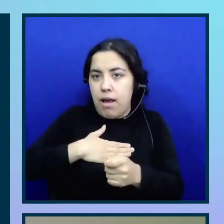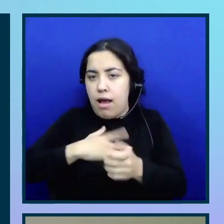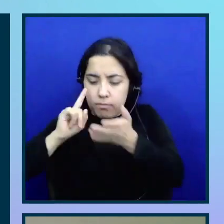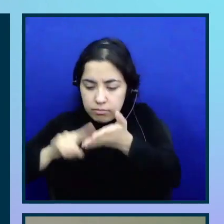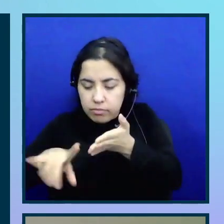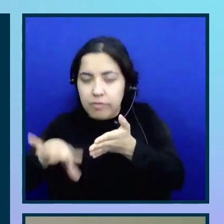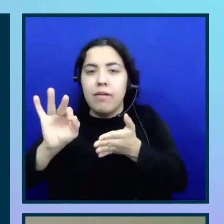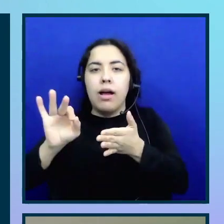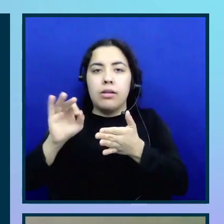what do I still not know?